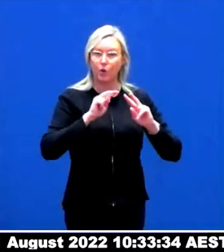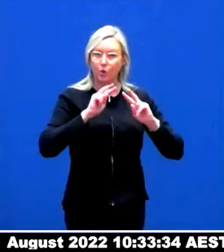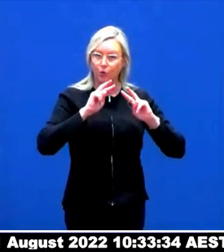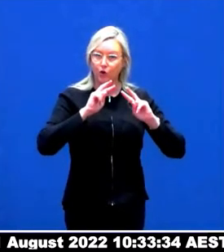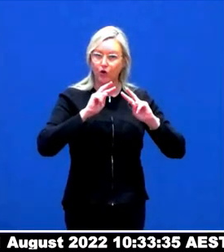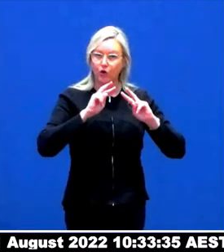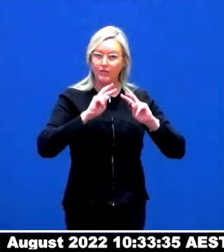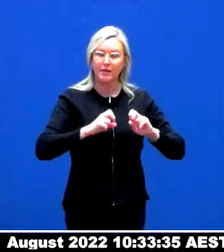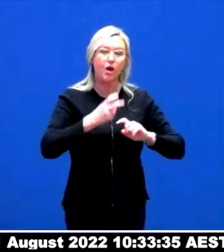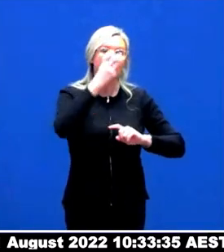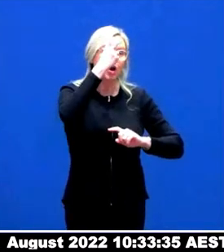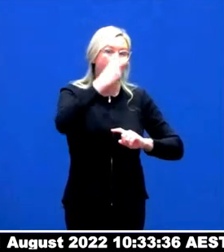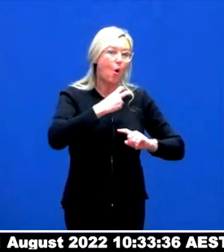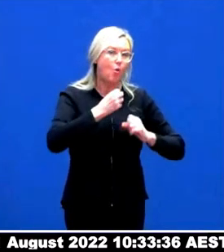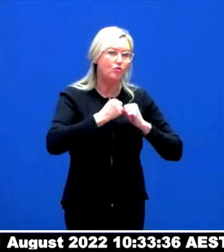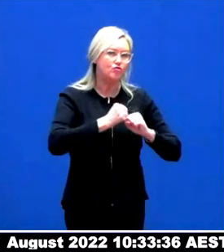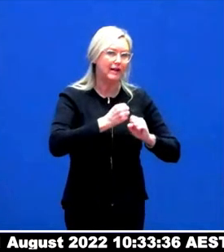earlier Strategy, or you think it's the current Strategy?